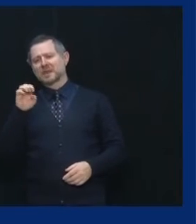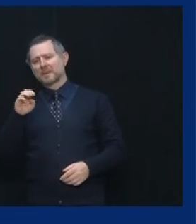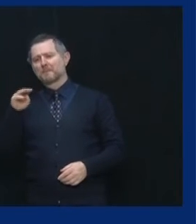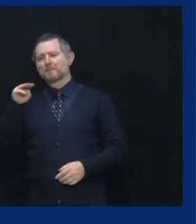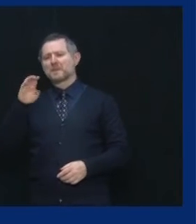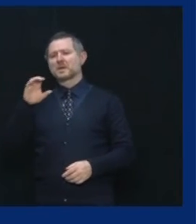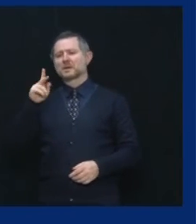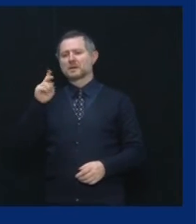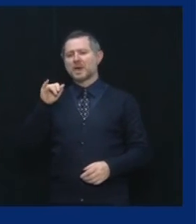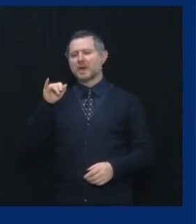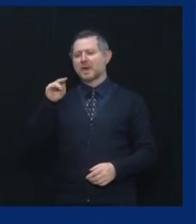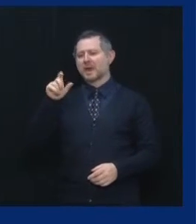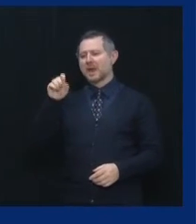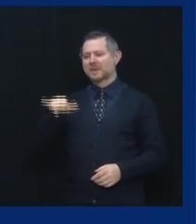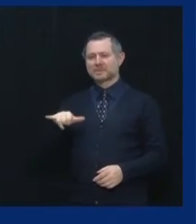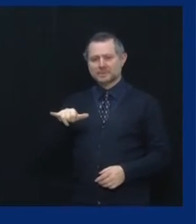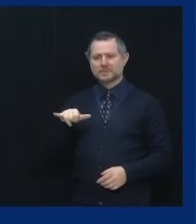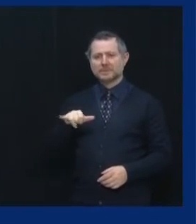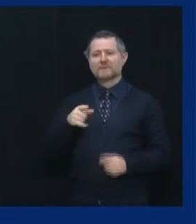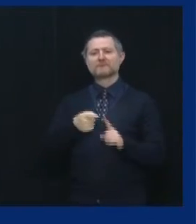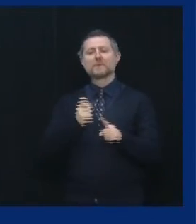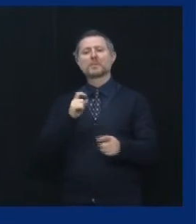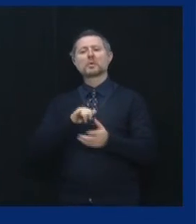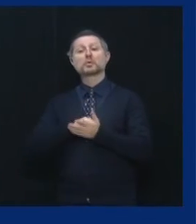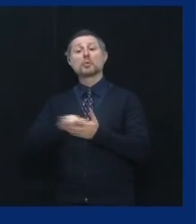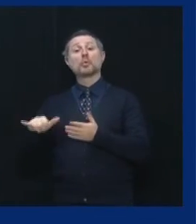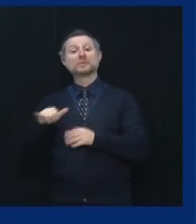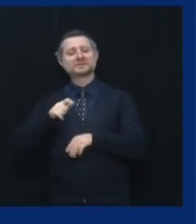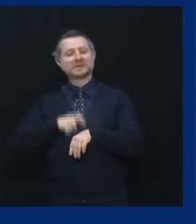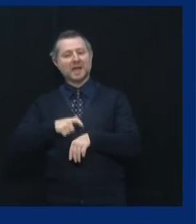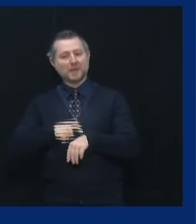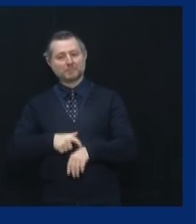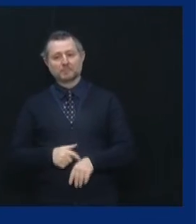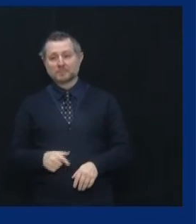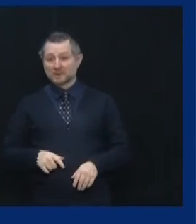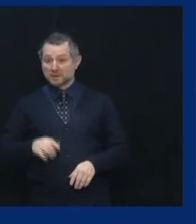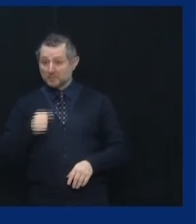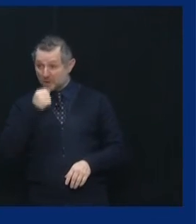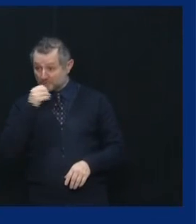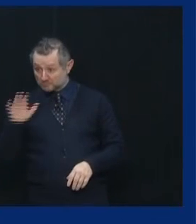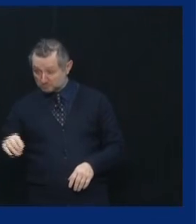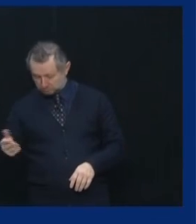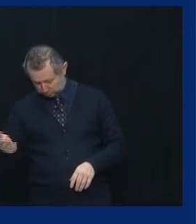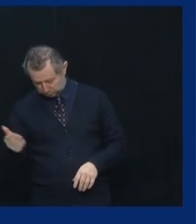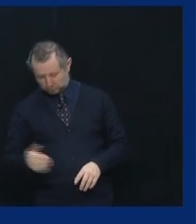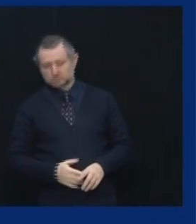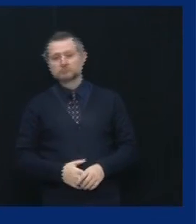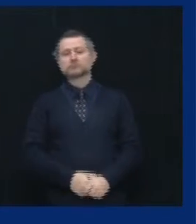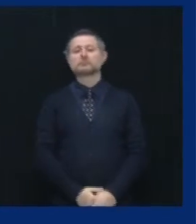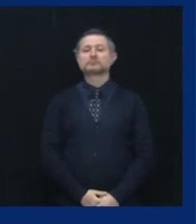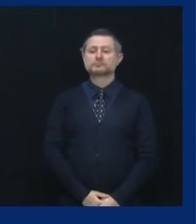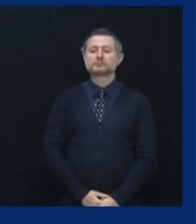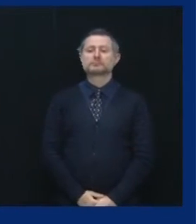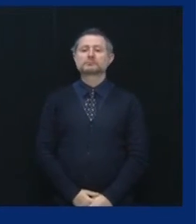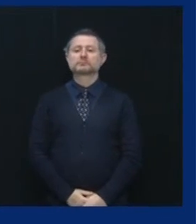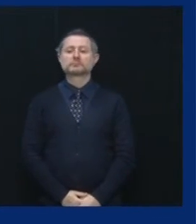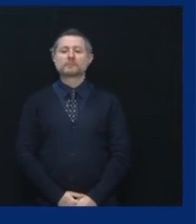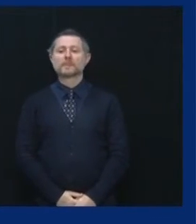NEXT QUESTION. GOVERNOR, YOU NOW HAVE JESSE